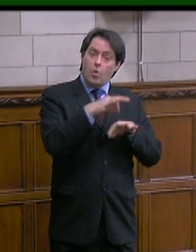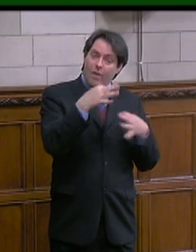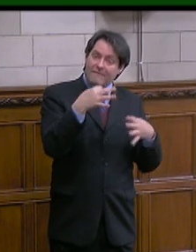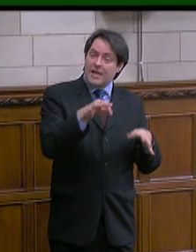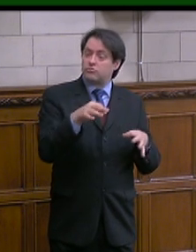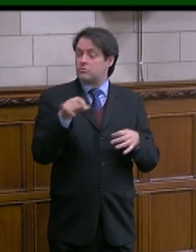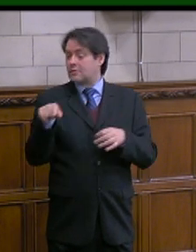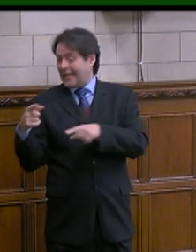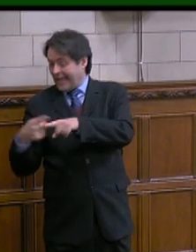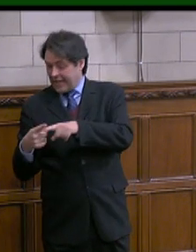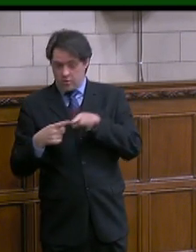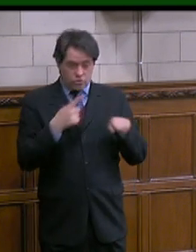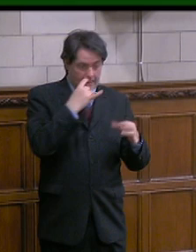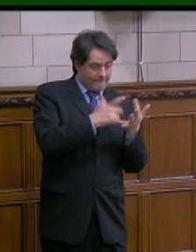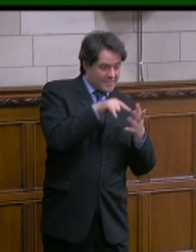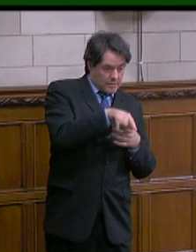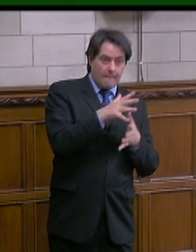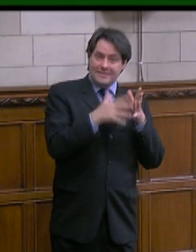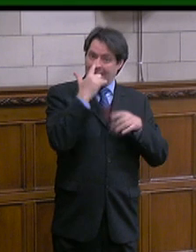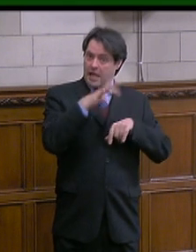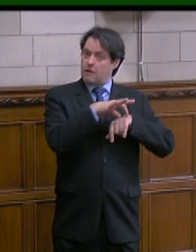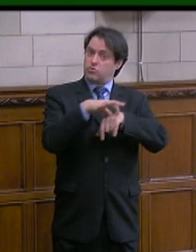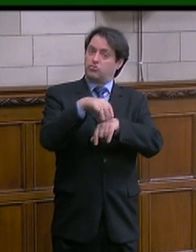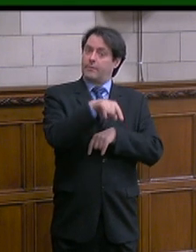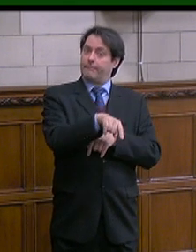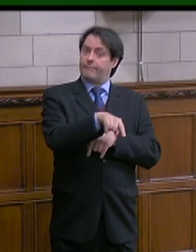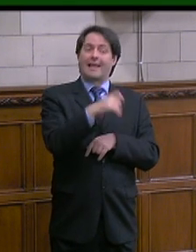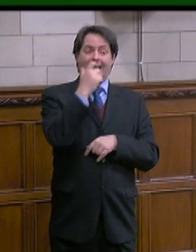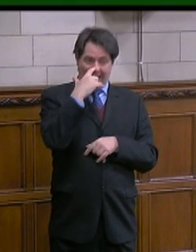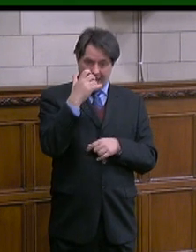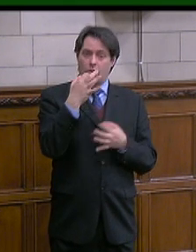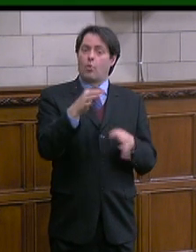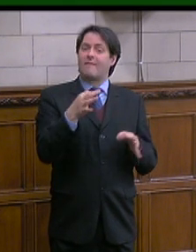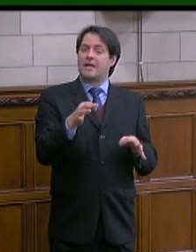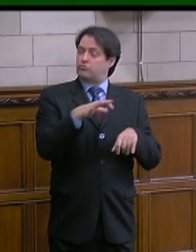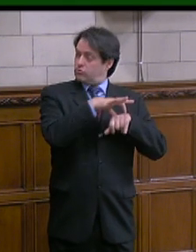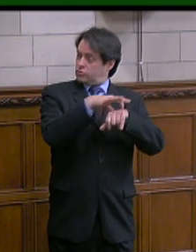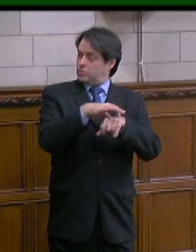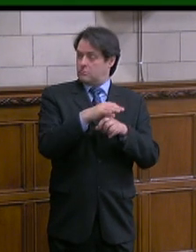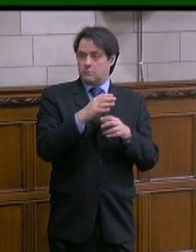an apprenticeship, providing the opportunity for apprentices to achieve a qualification in their primary language.